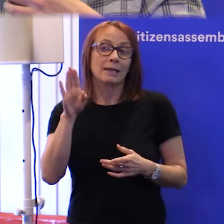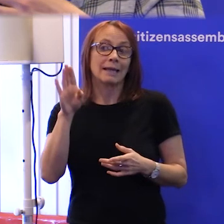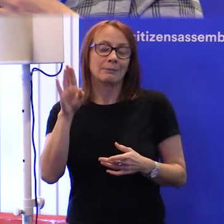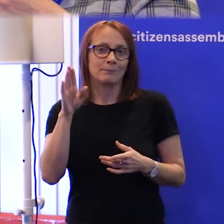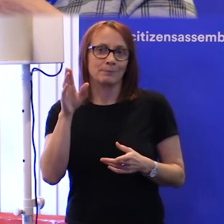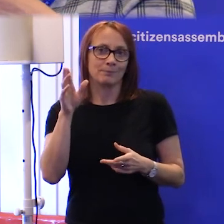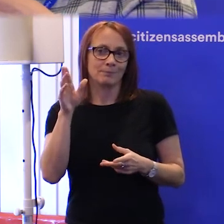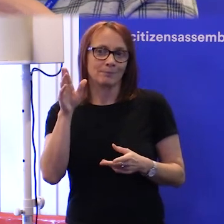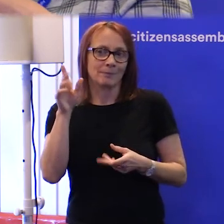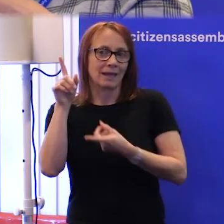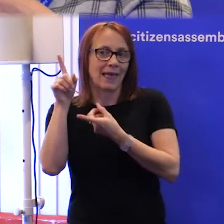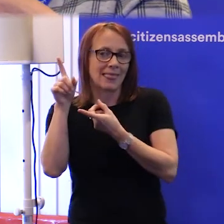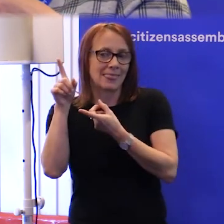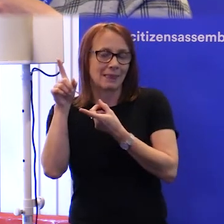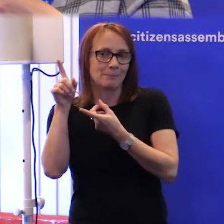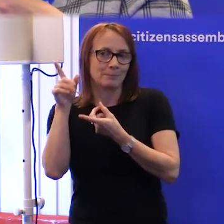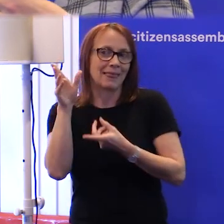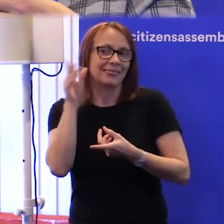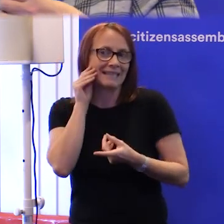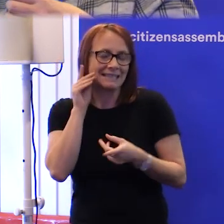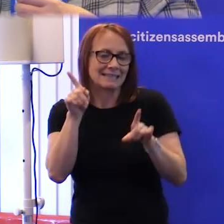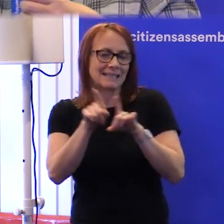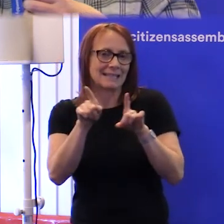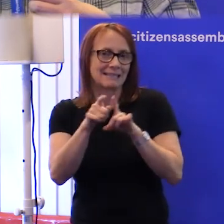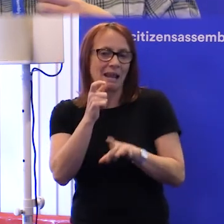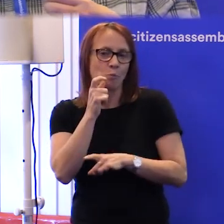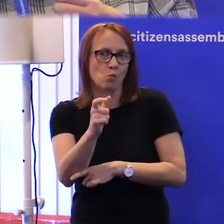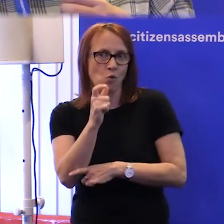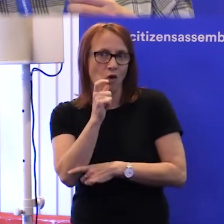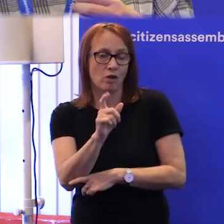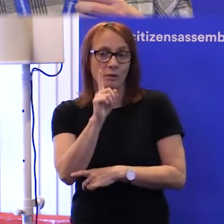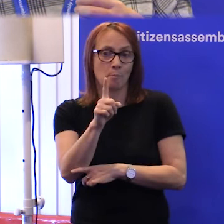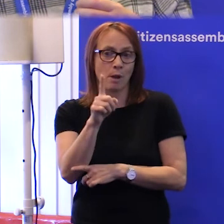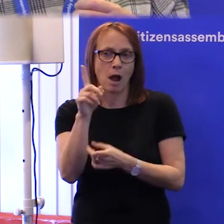all hearing the same thing because we hear and we remember some of the things